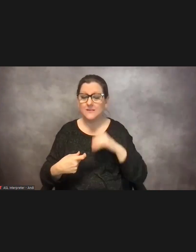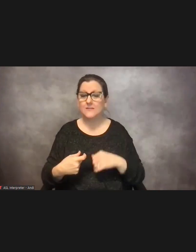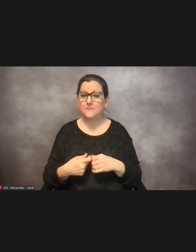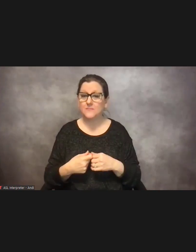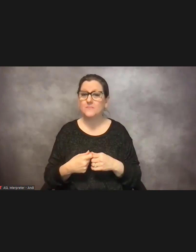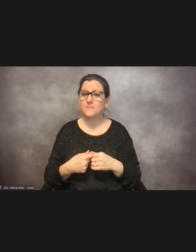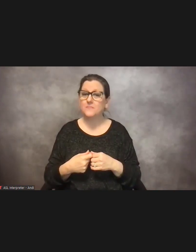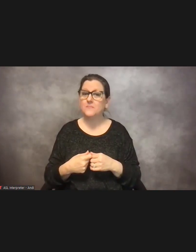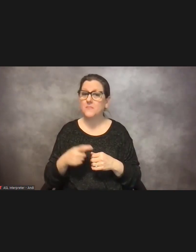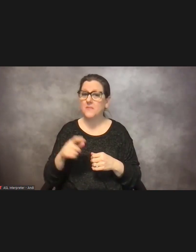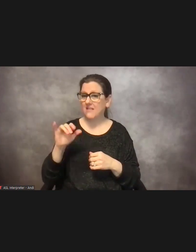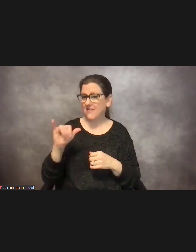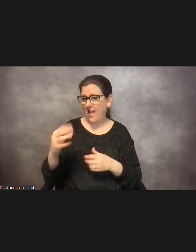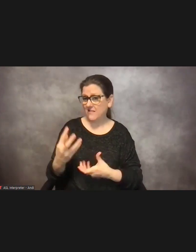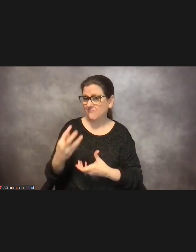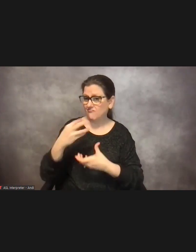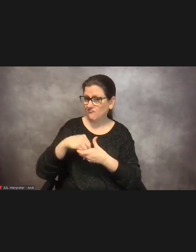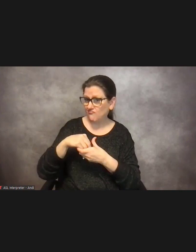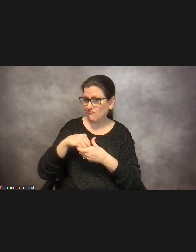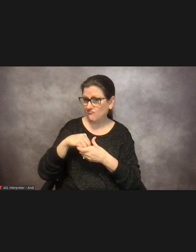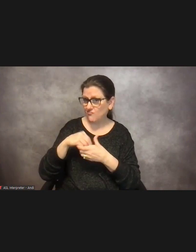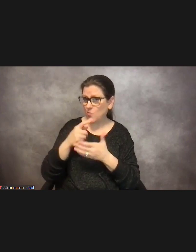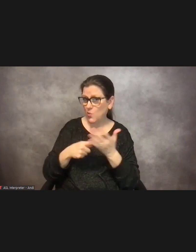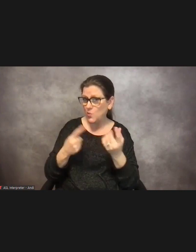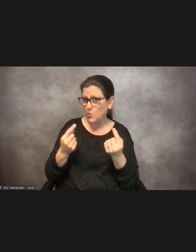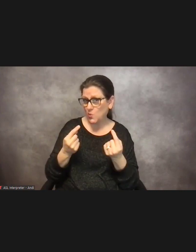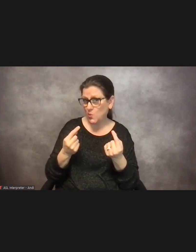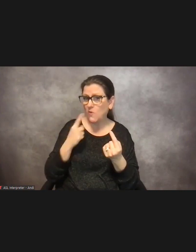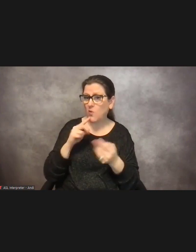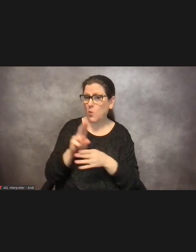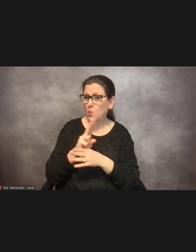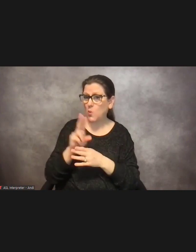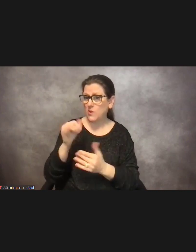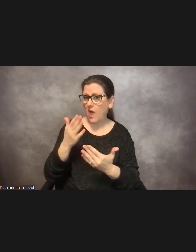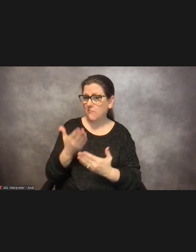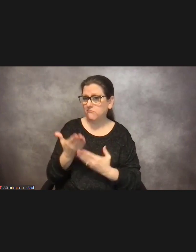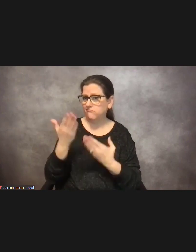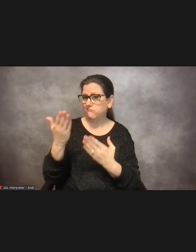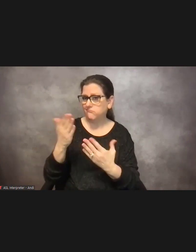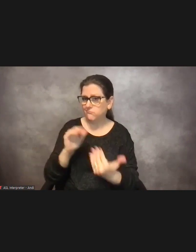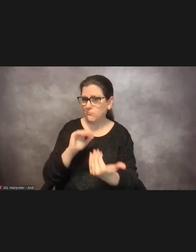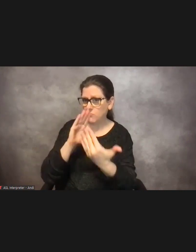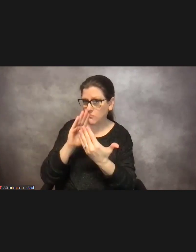part of what it takes to use this recommended method.